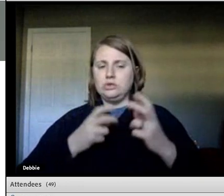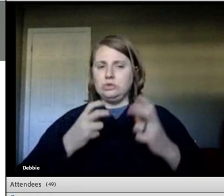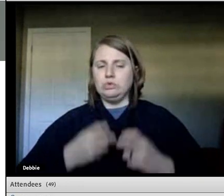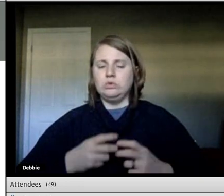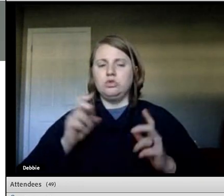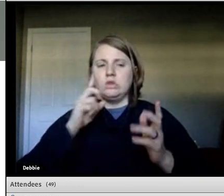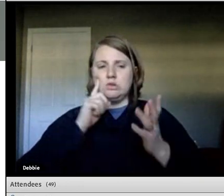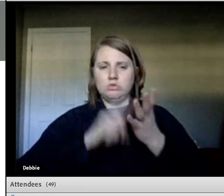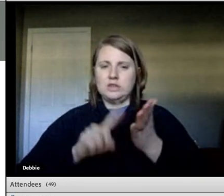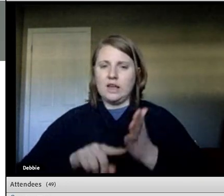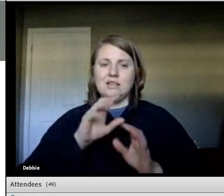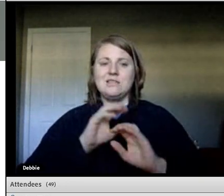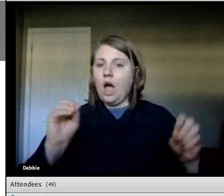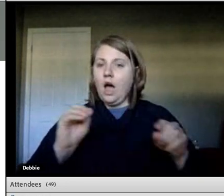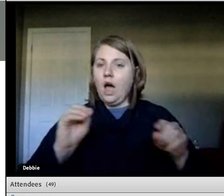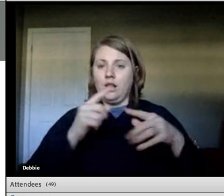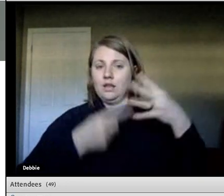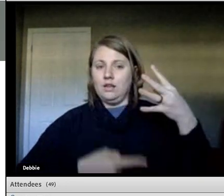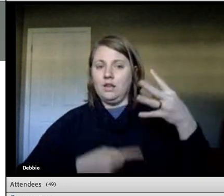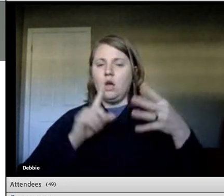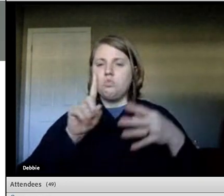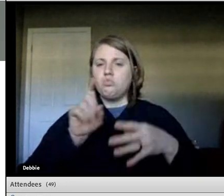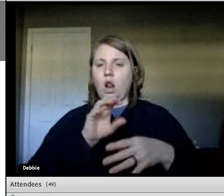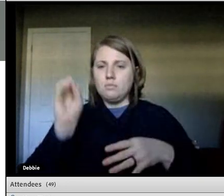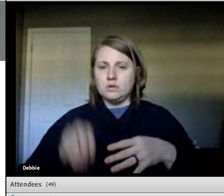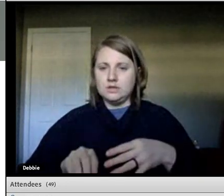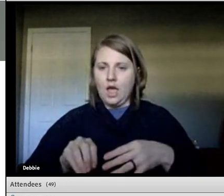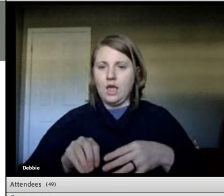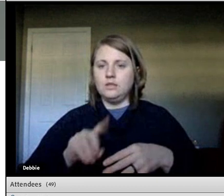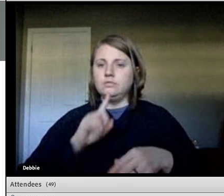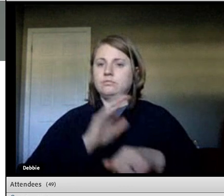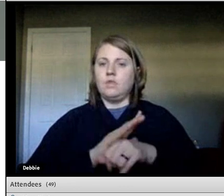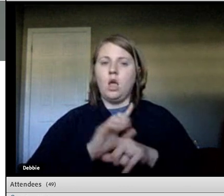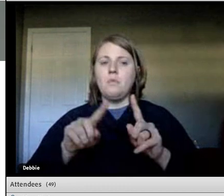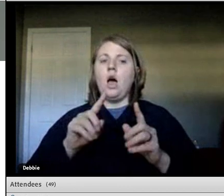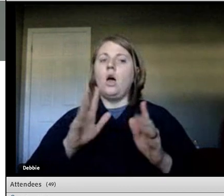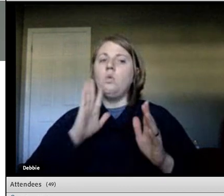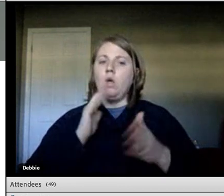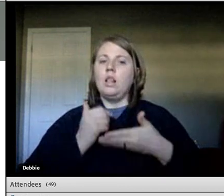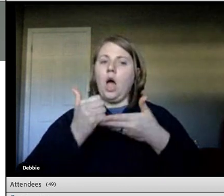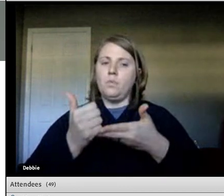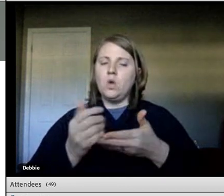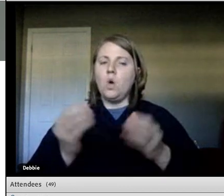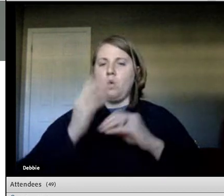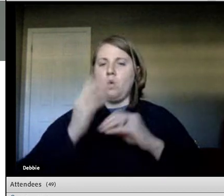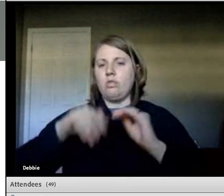but they are going to get you way further than nothing at all, and they're all free, open-source options.